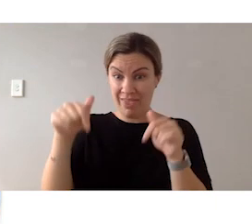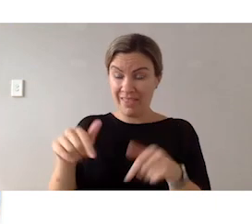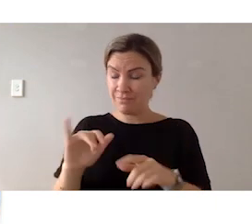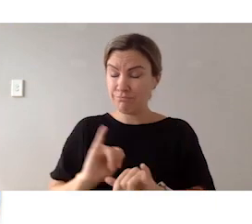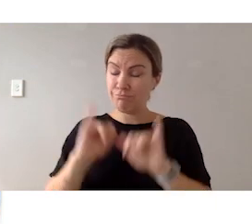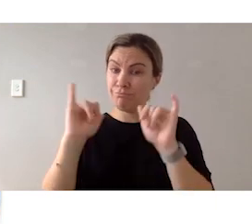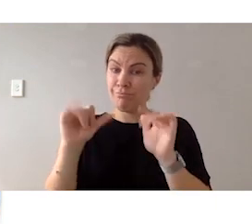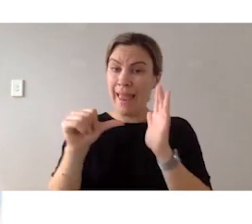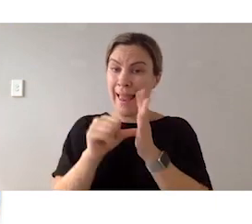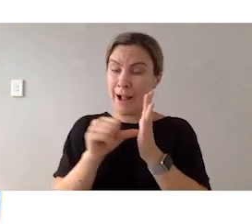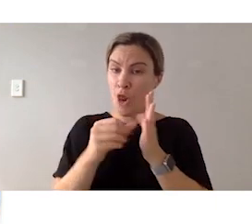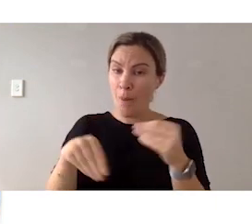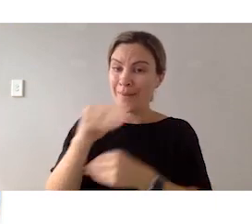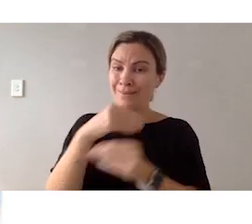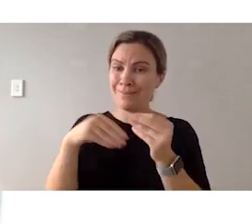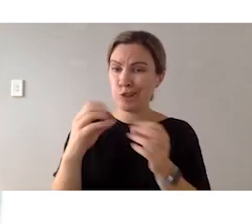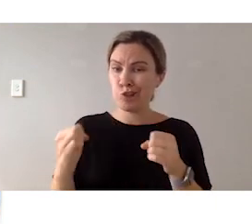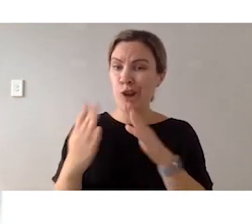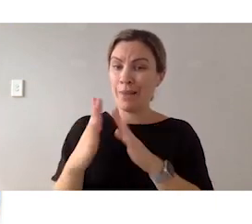and global challenge we're facing right now. And we need more and more